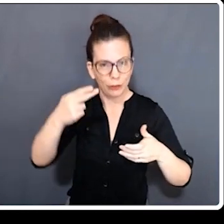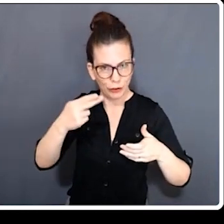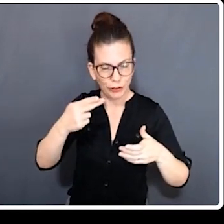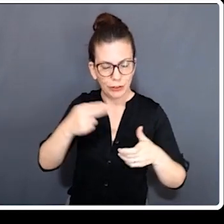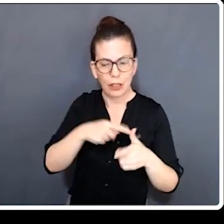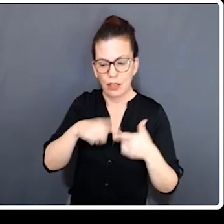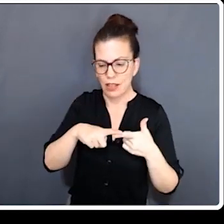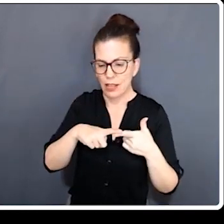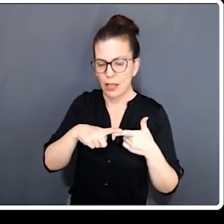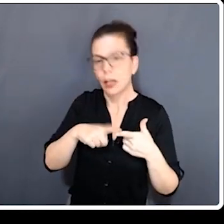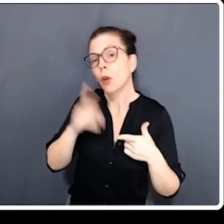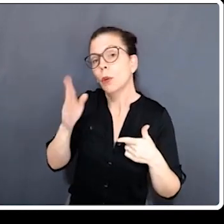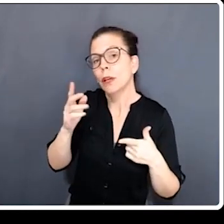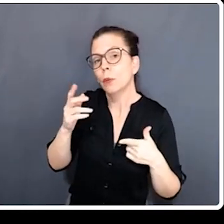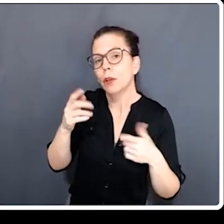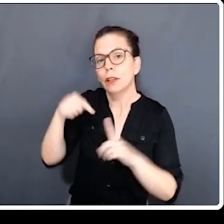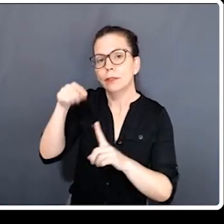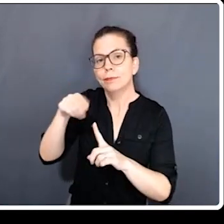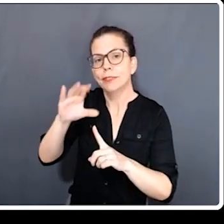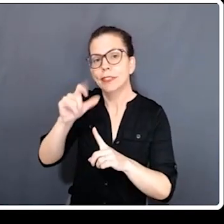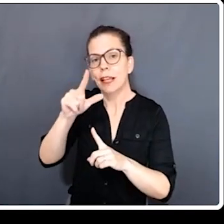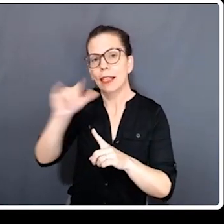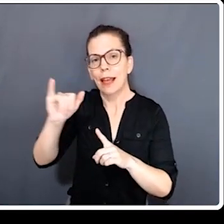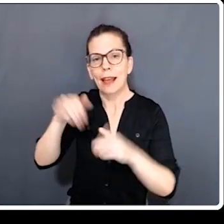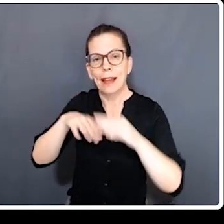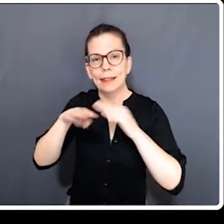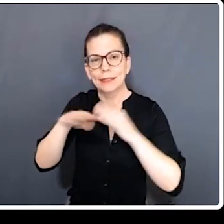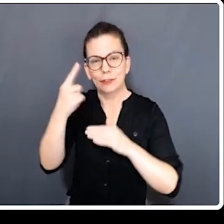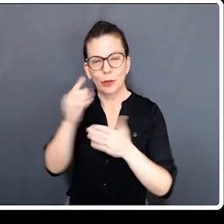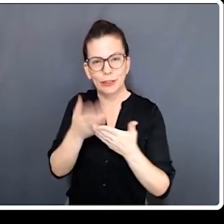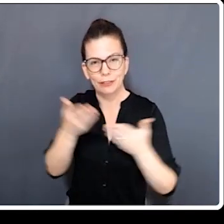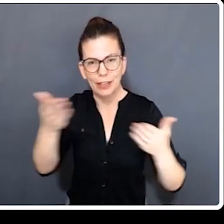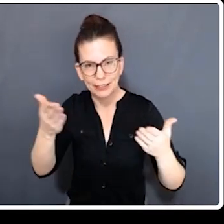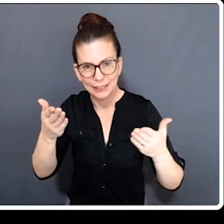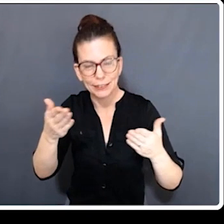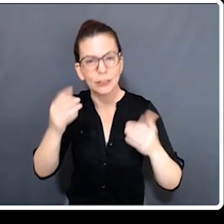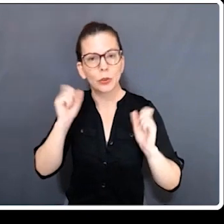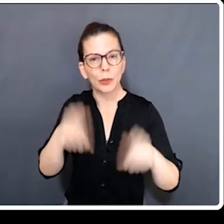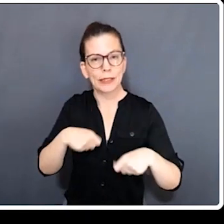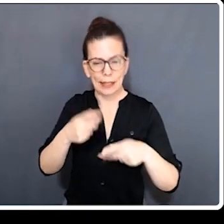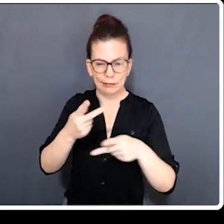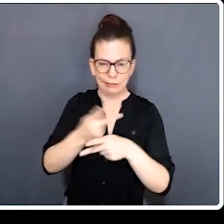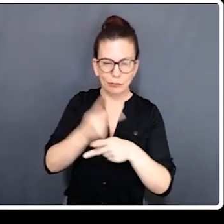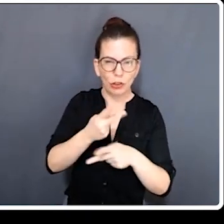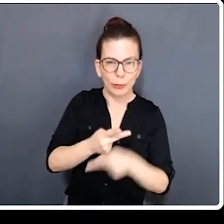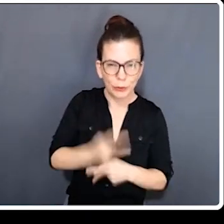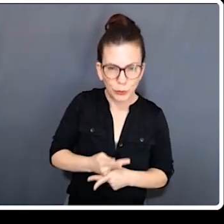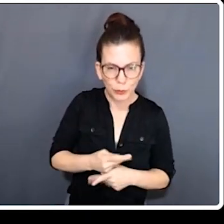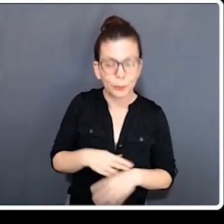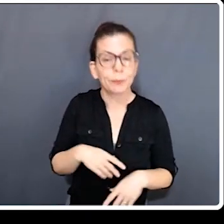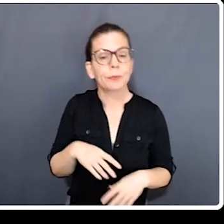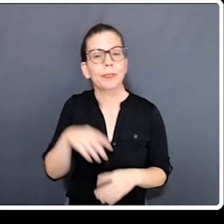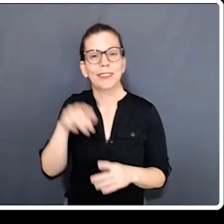and we'll get CLI access into the devices in order to troubleshoot it.